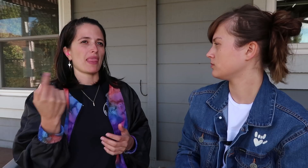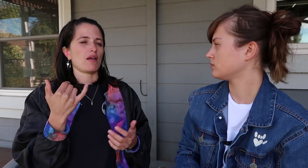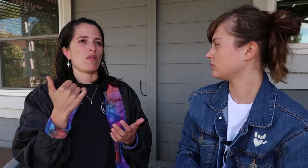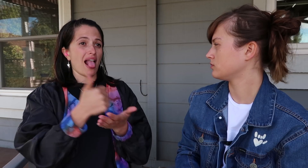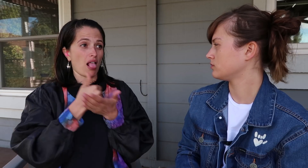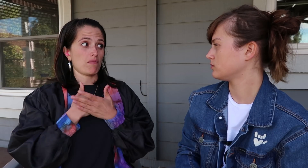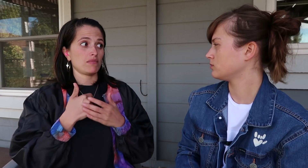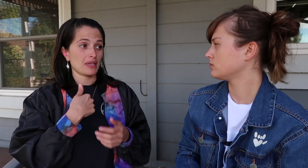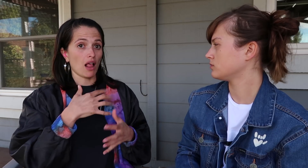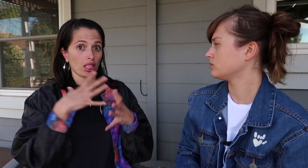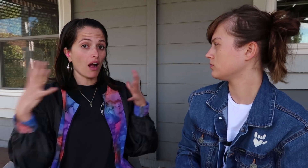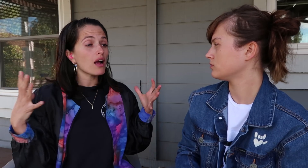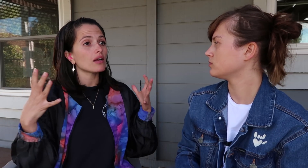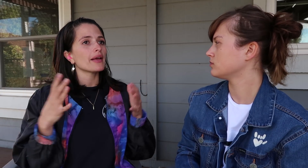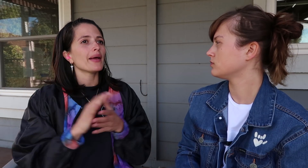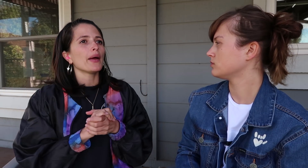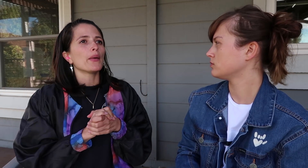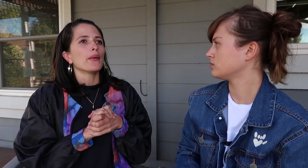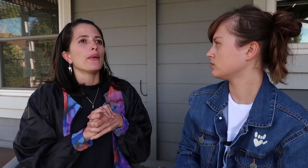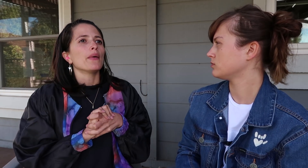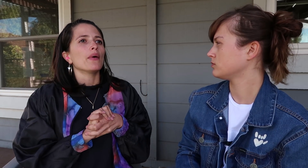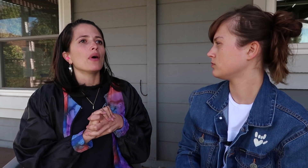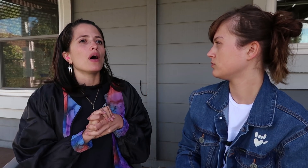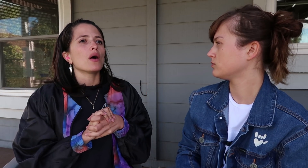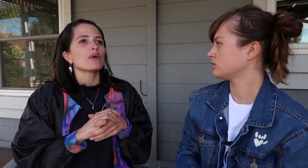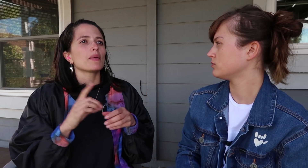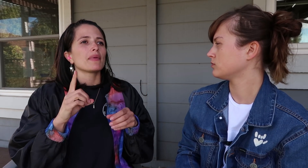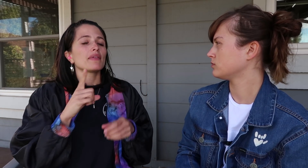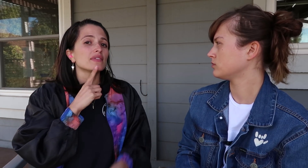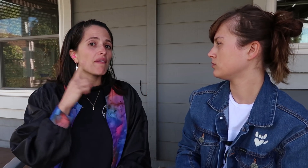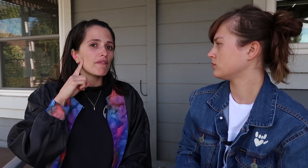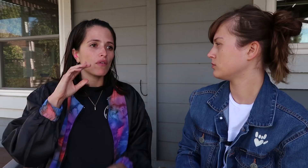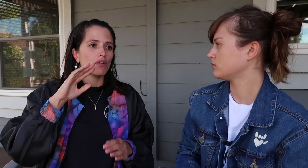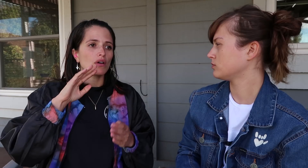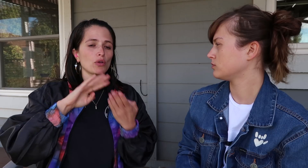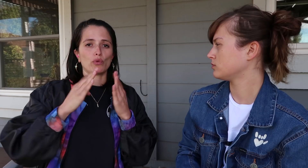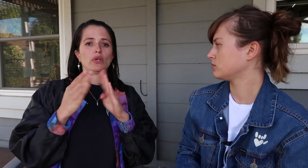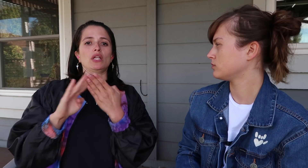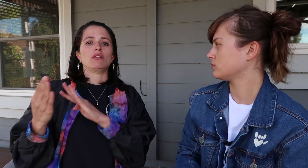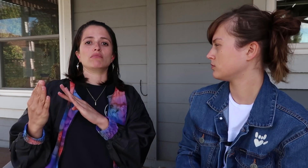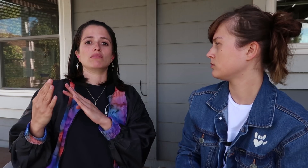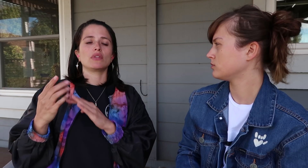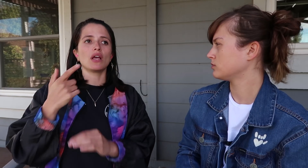But something that helped me out a lot (since I was mainstreamed) was the Deaf community.